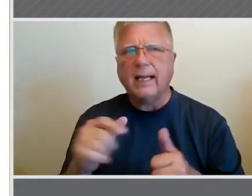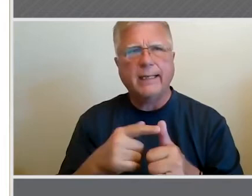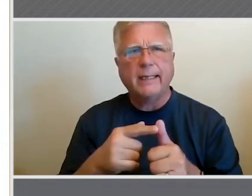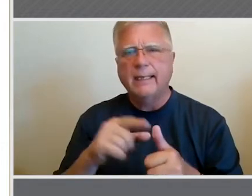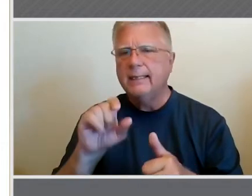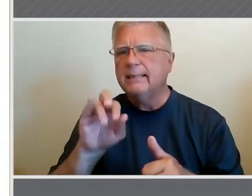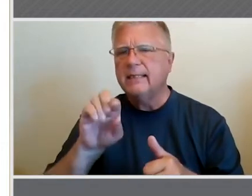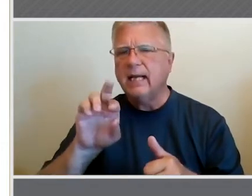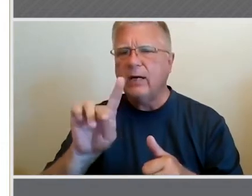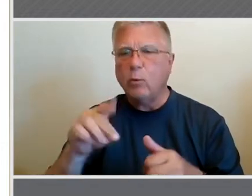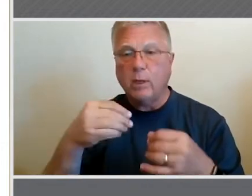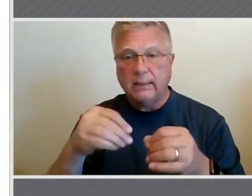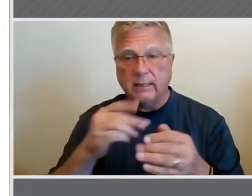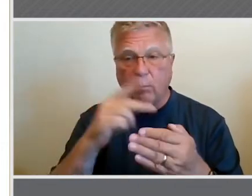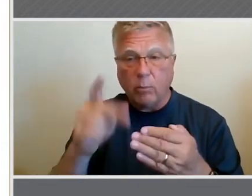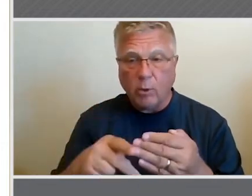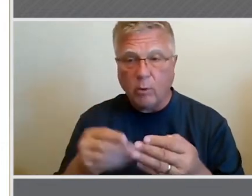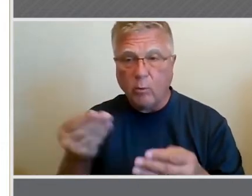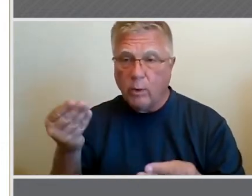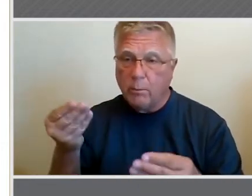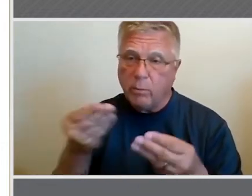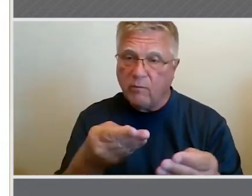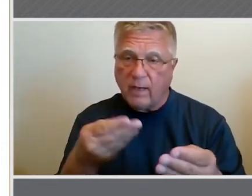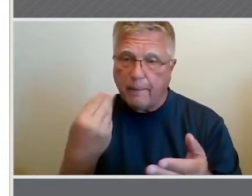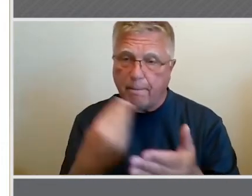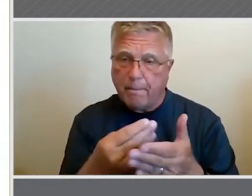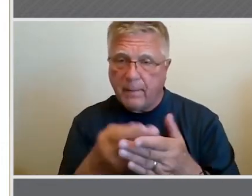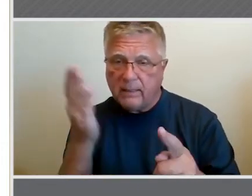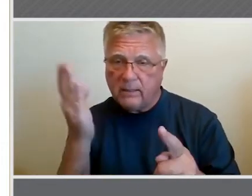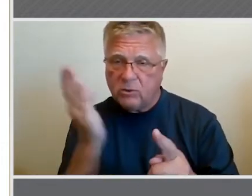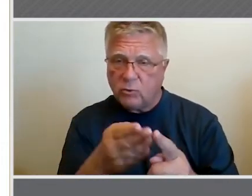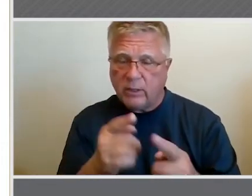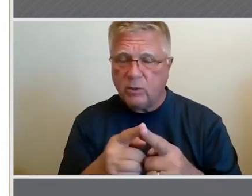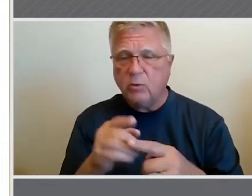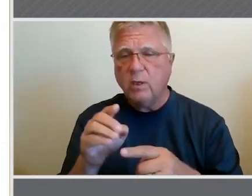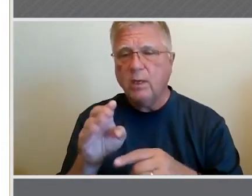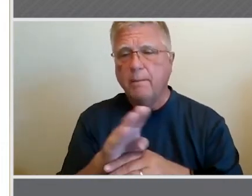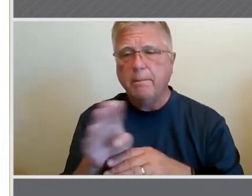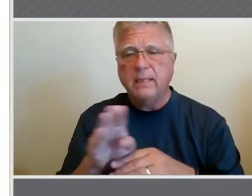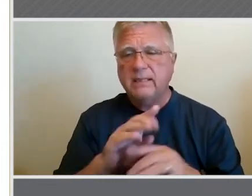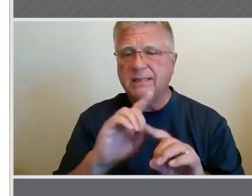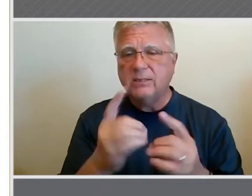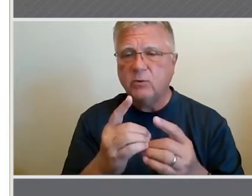we provide monies directly to our business district partners to do creative and innovative